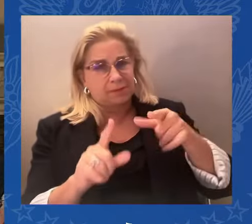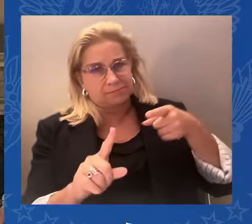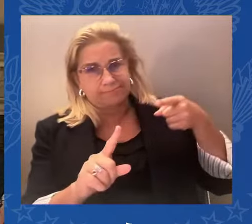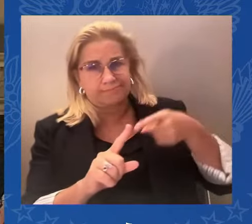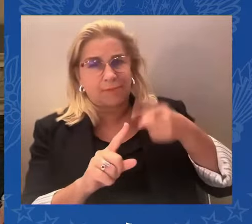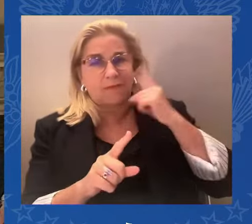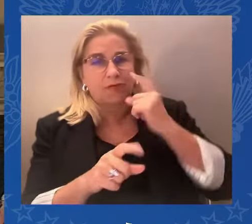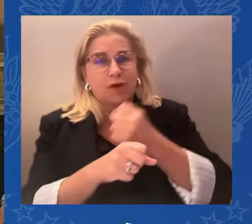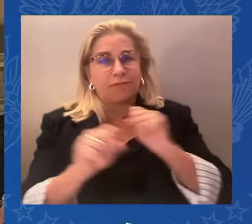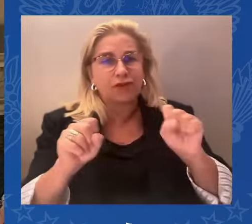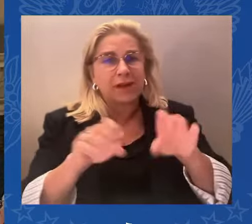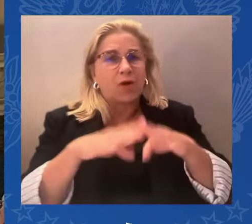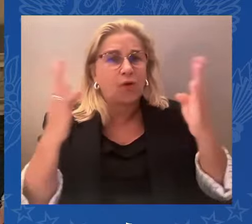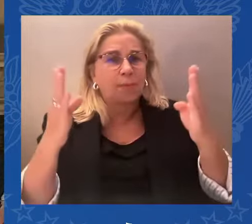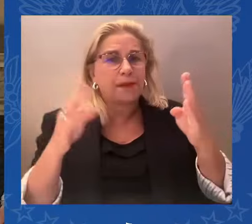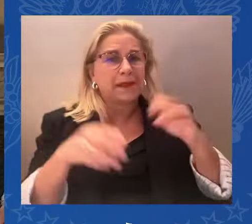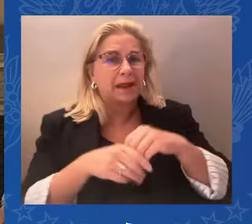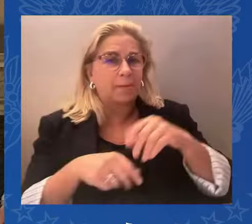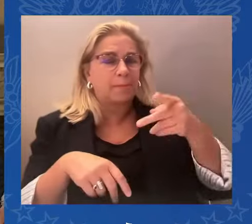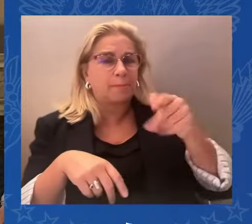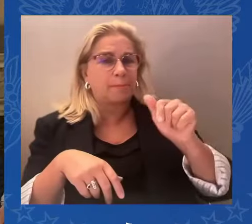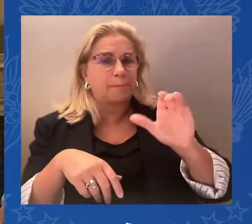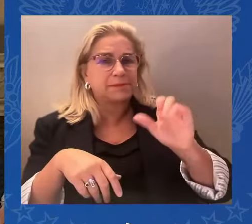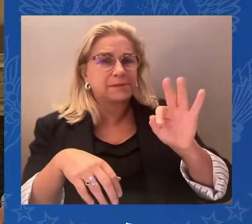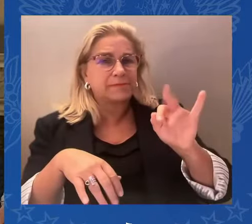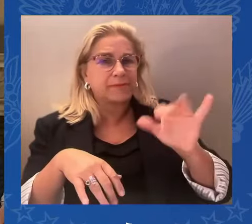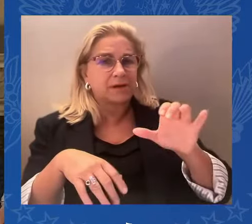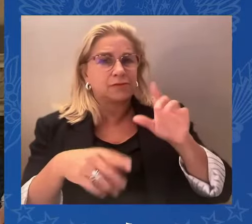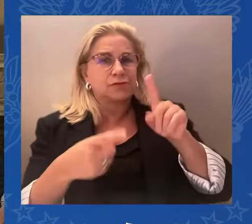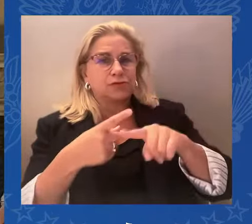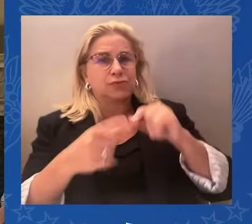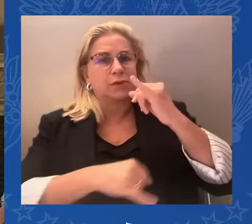it is crucial to coordinate with the regional countries